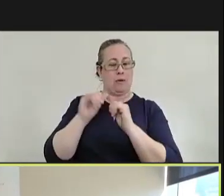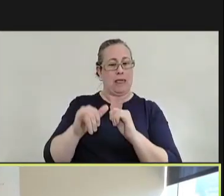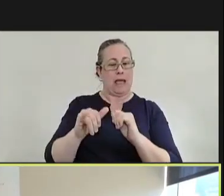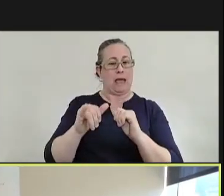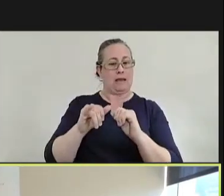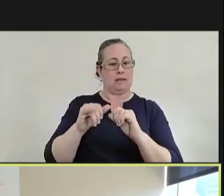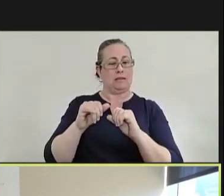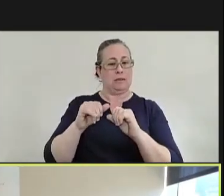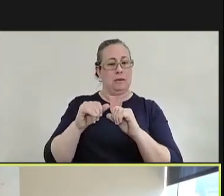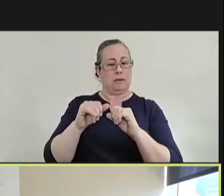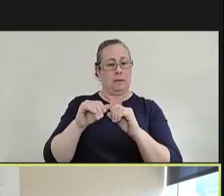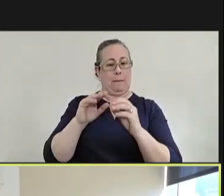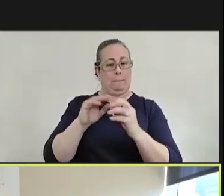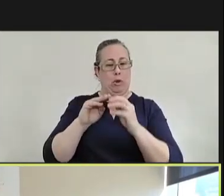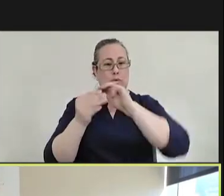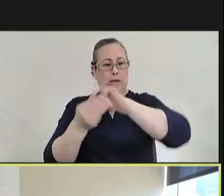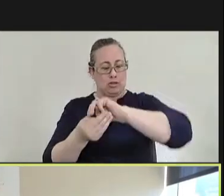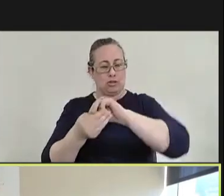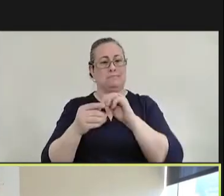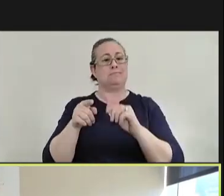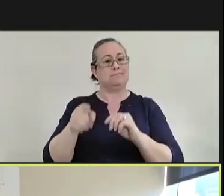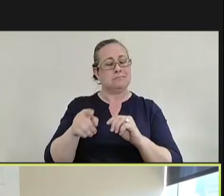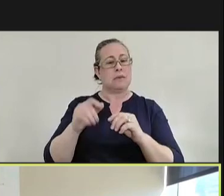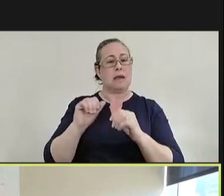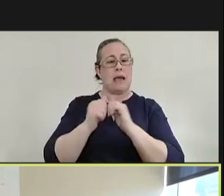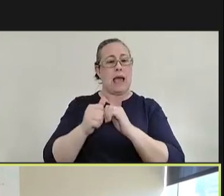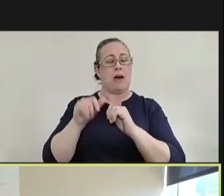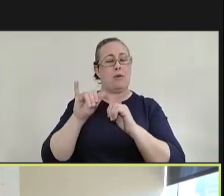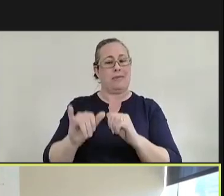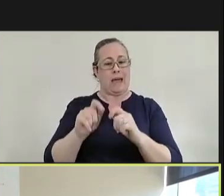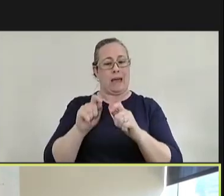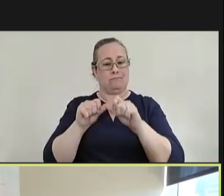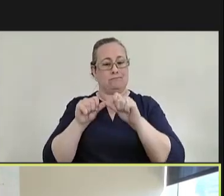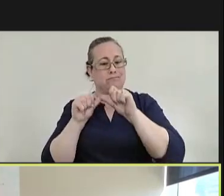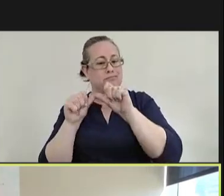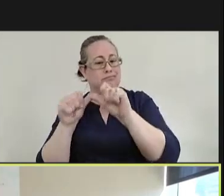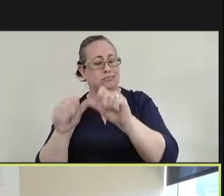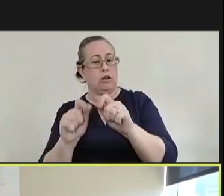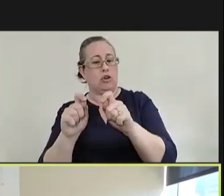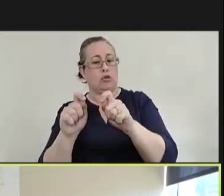such as the disulfide, make it along the evolutionary tree. So understanding the